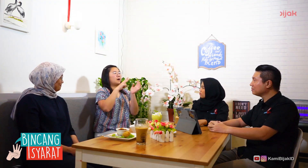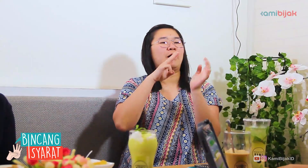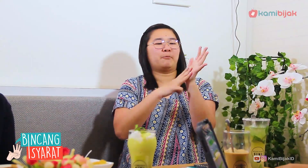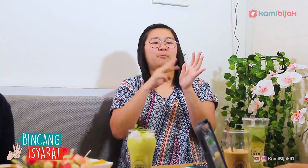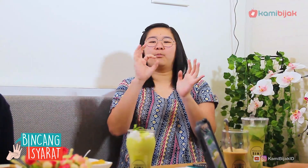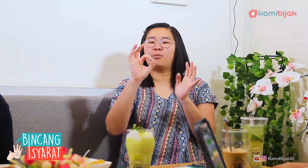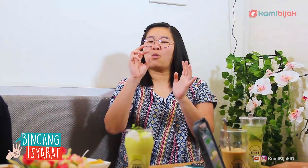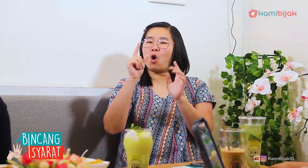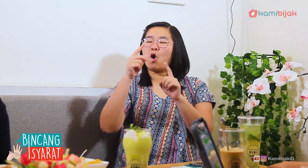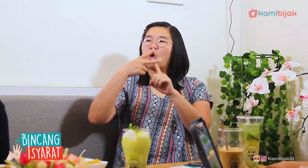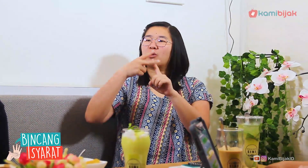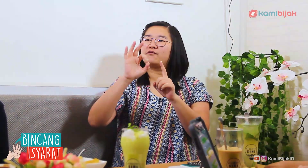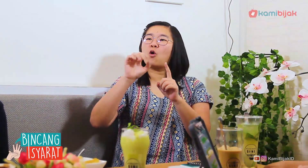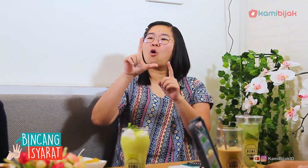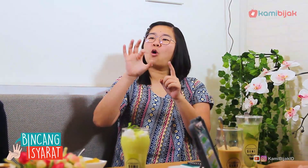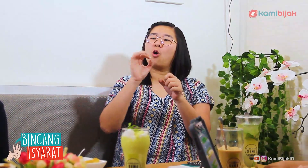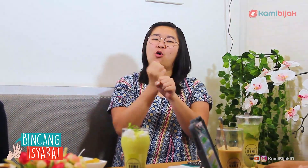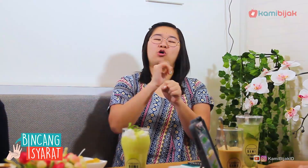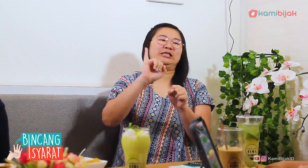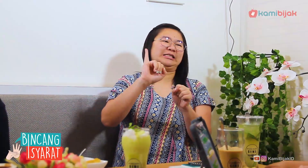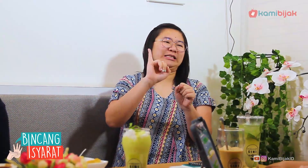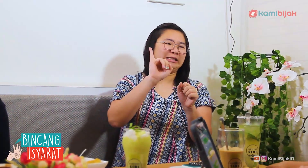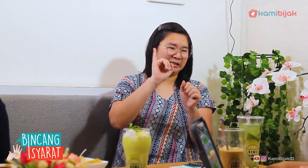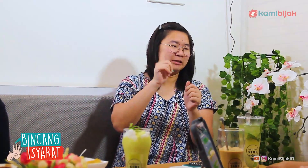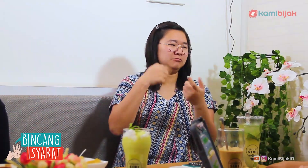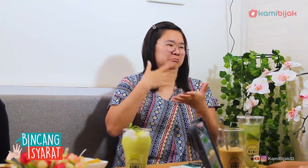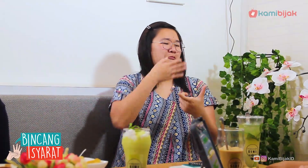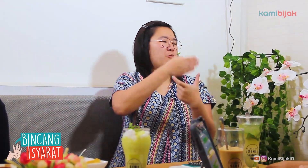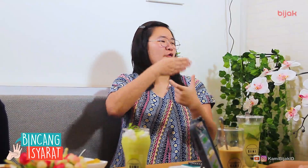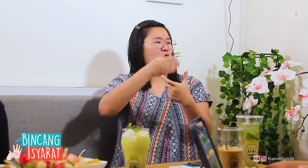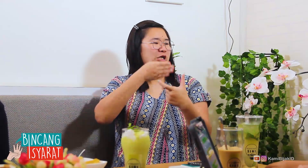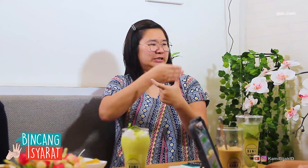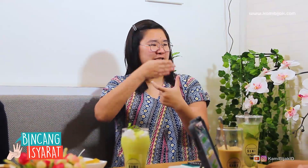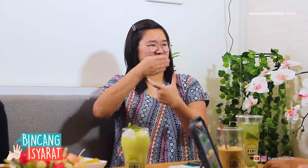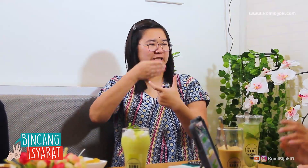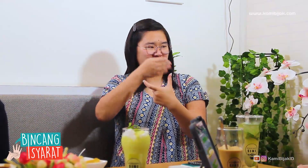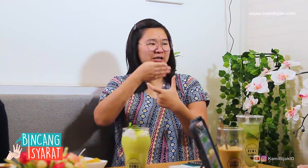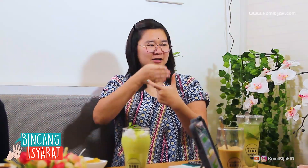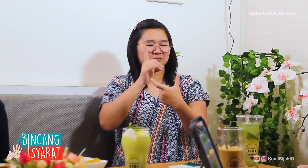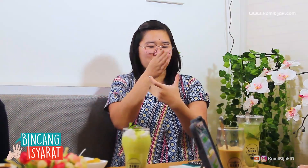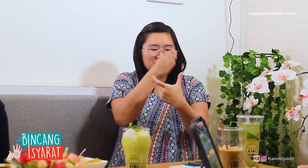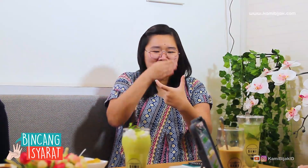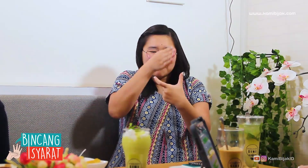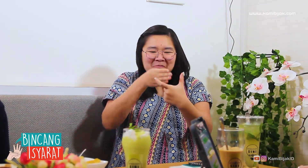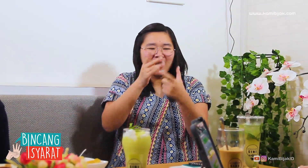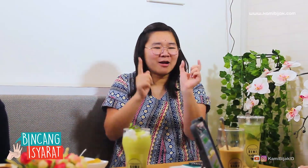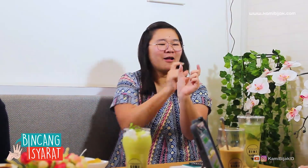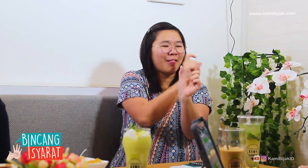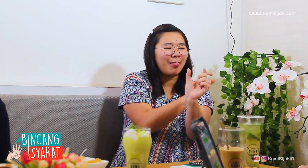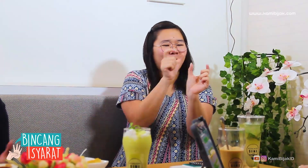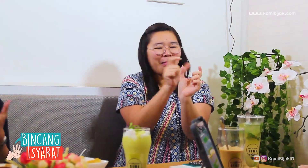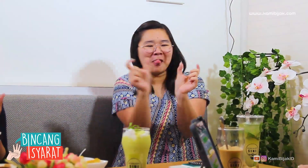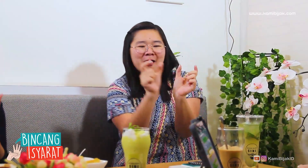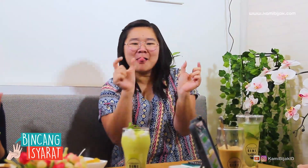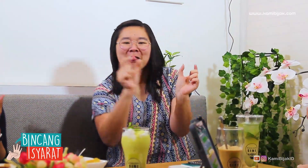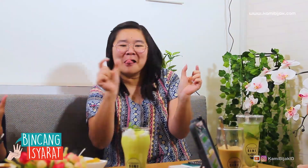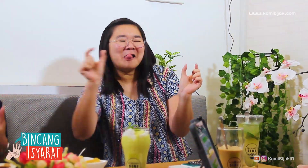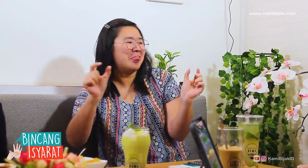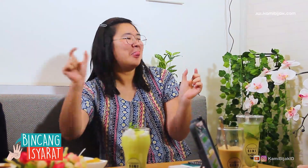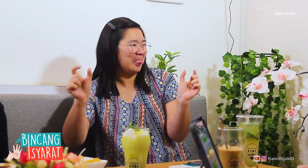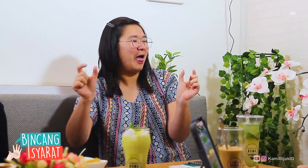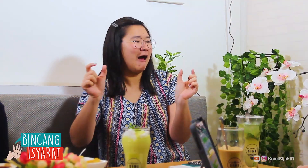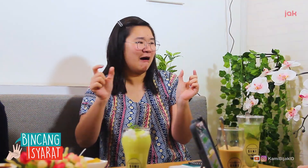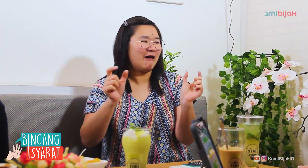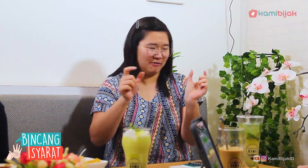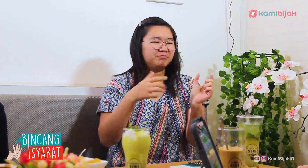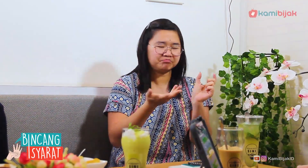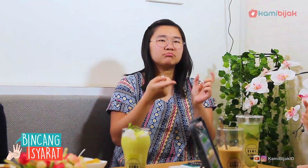It's called morphology, the signal is like this.